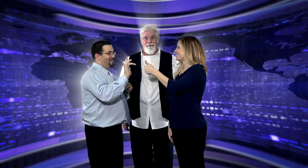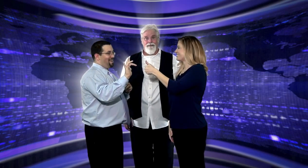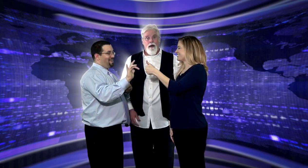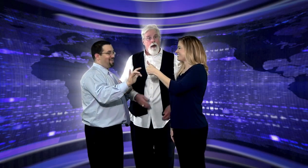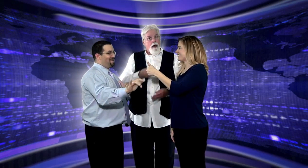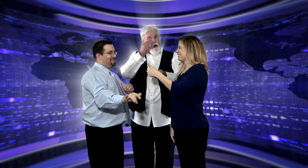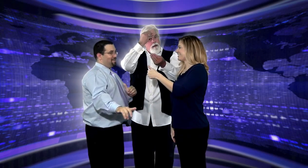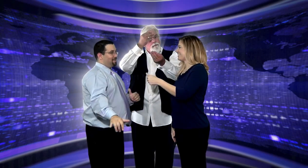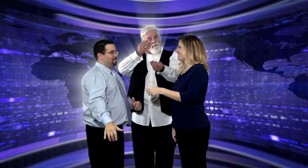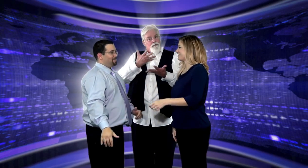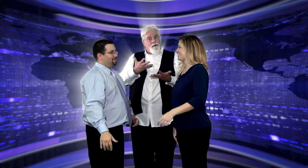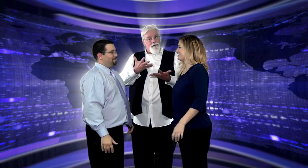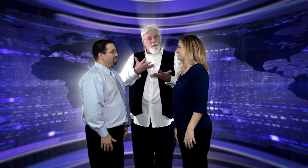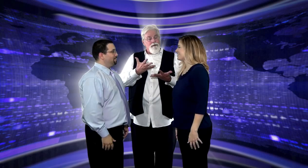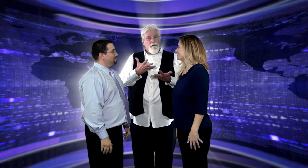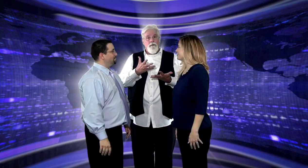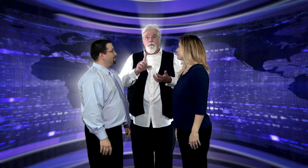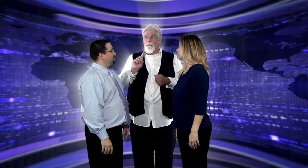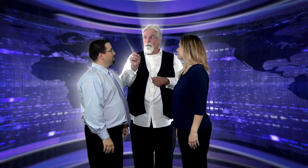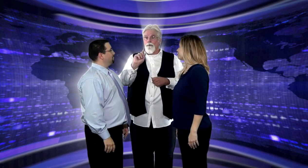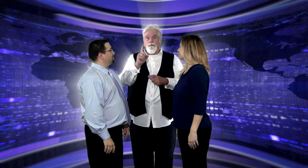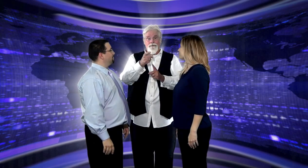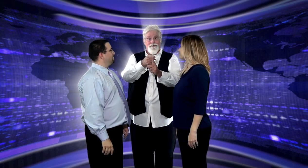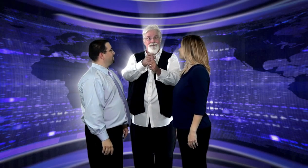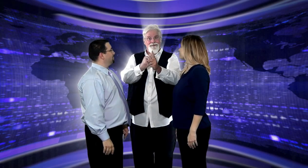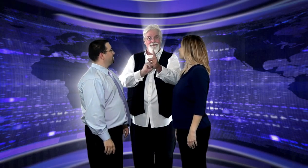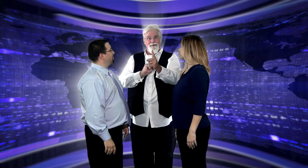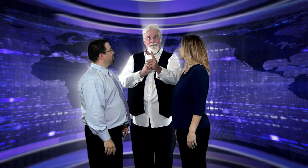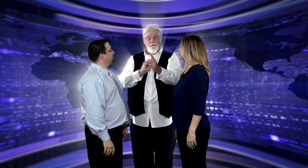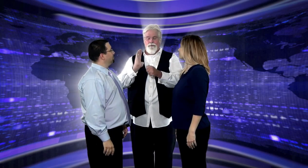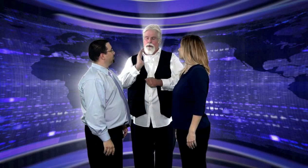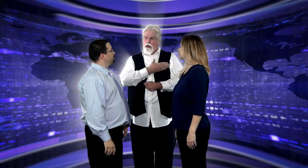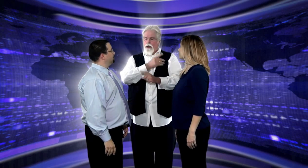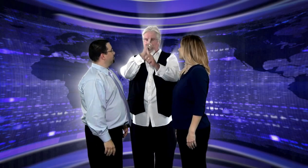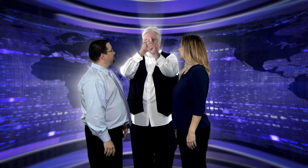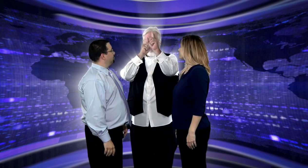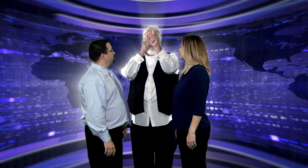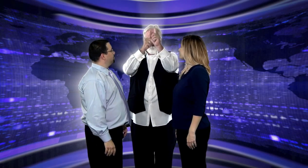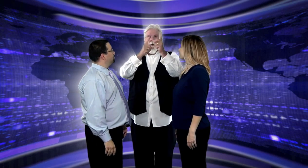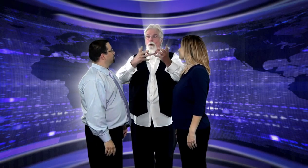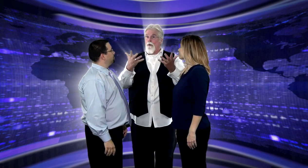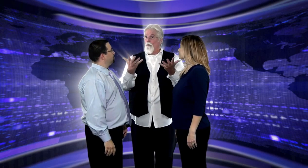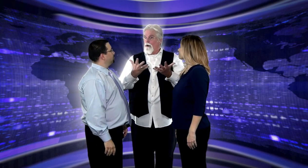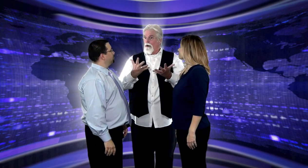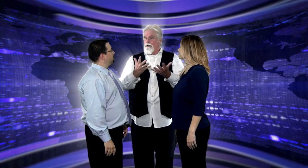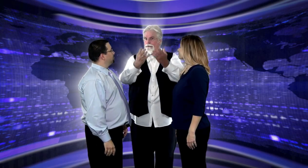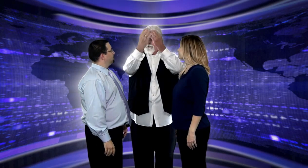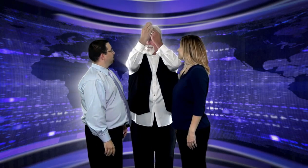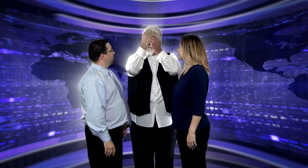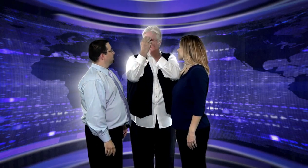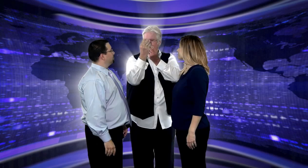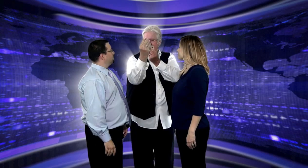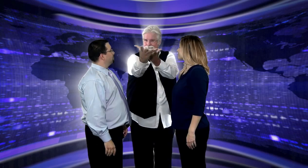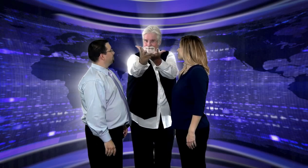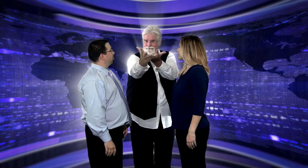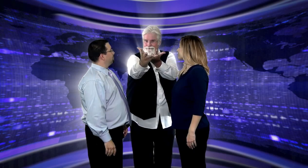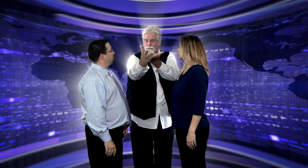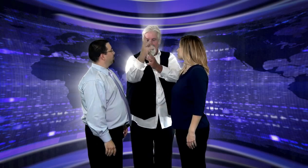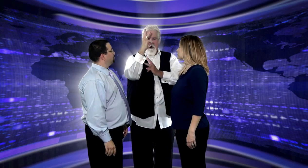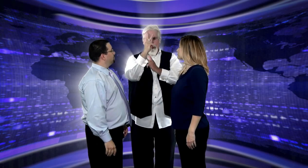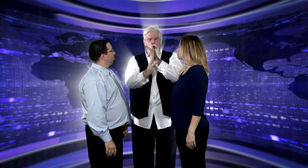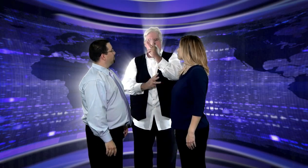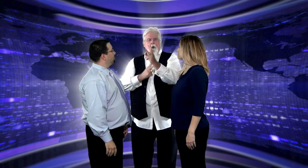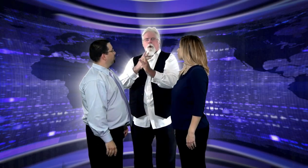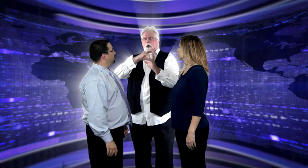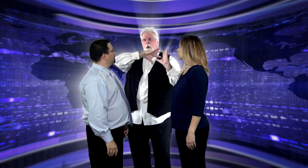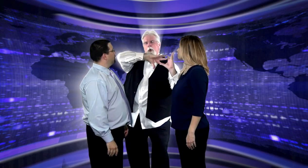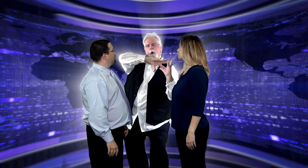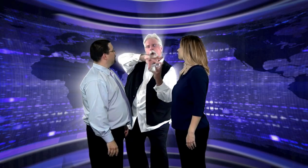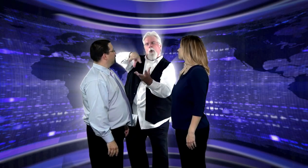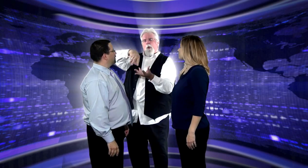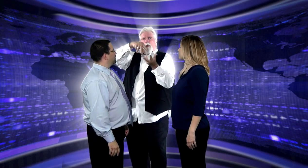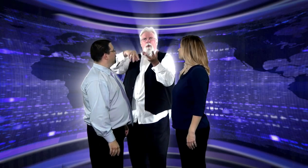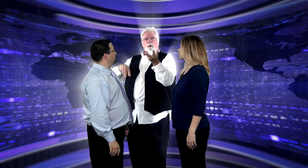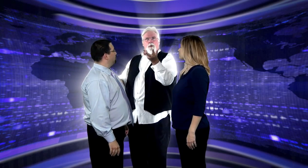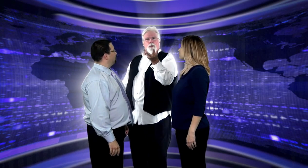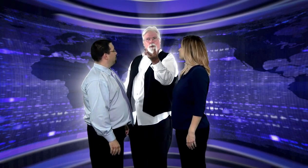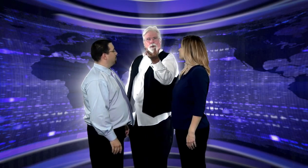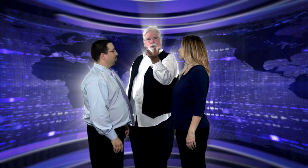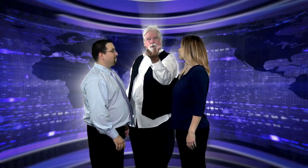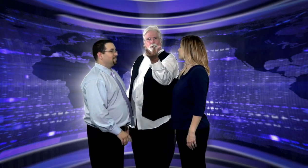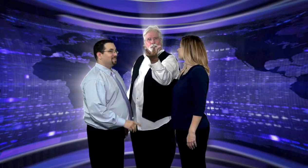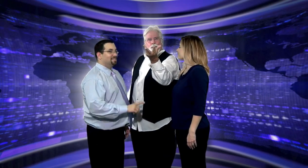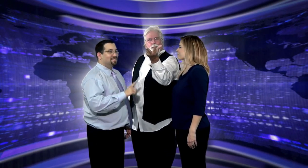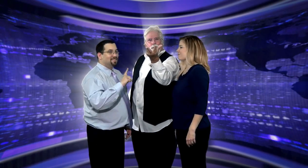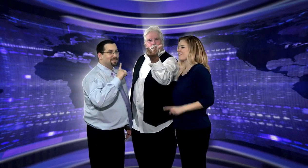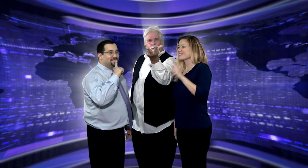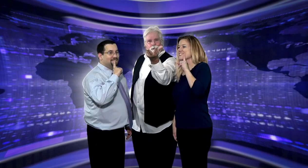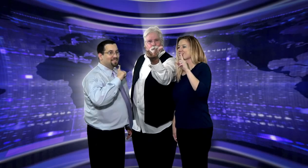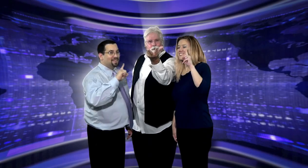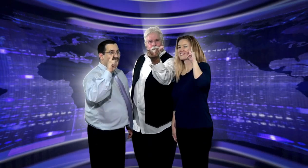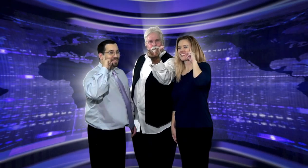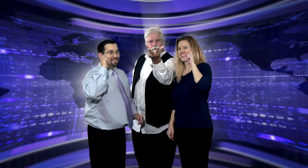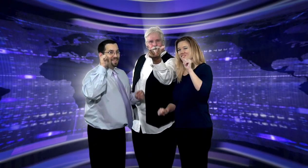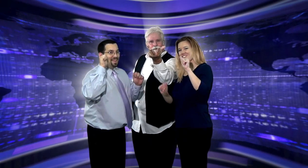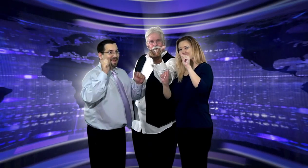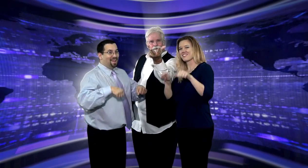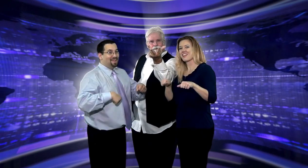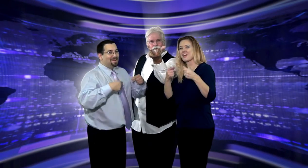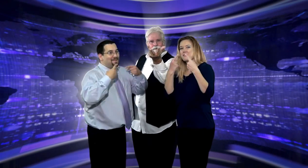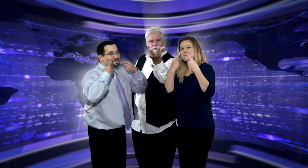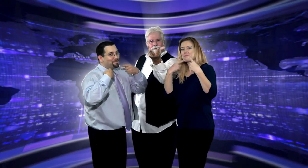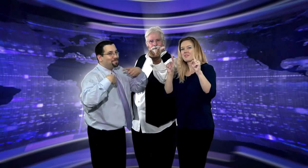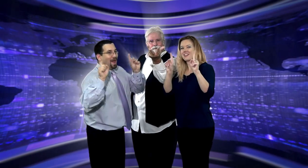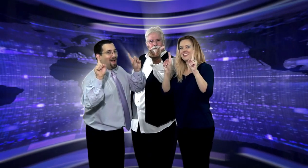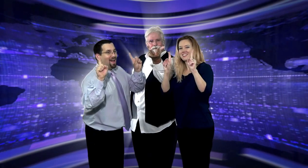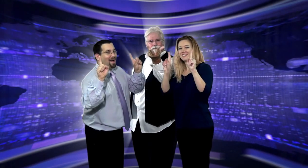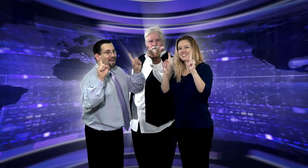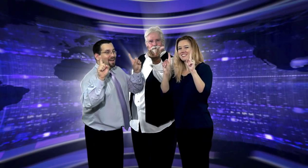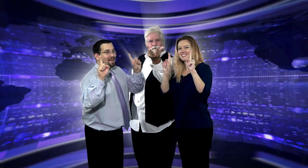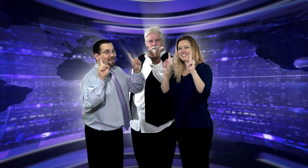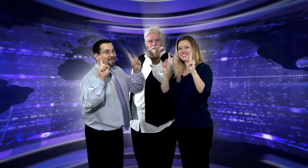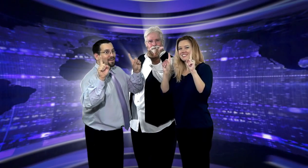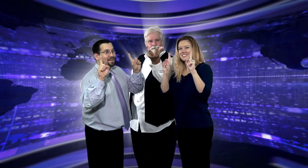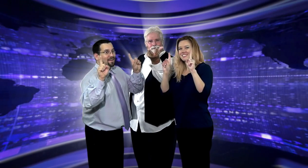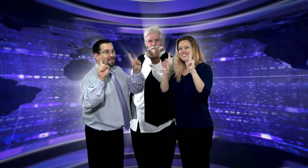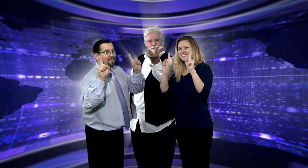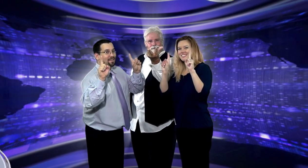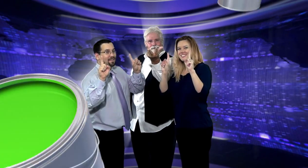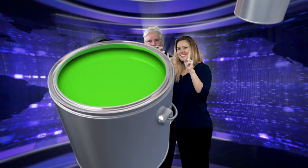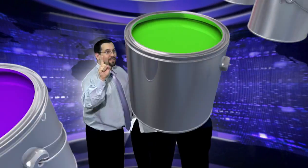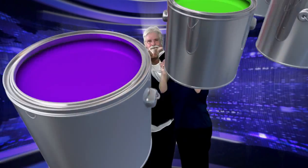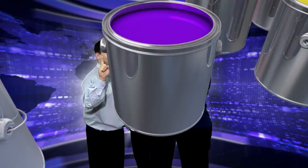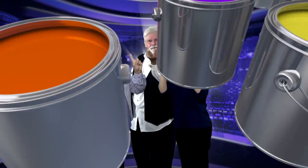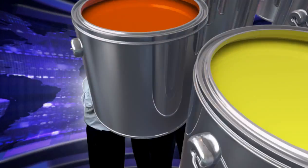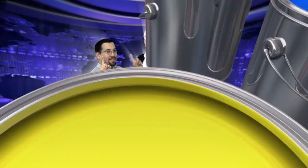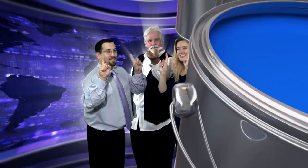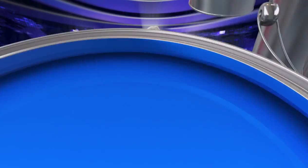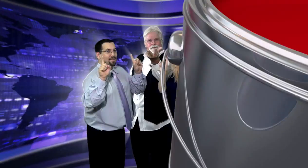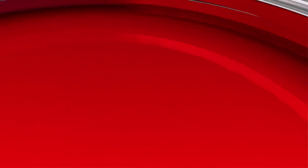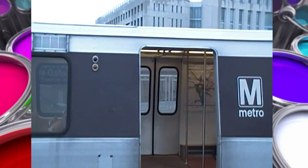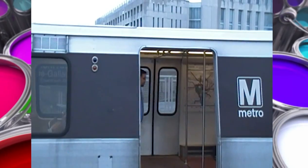a fan. Gonna give a global shout out, Deaf Can!